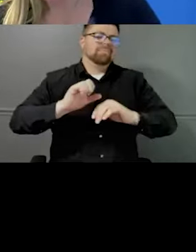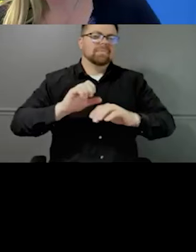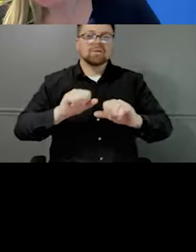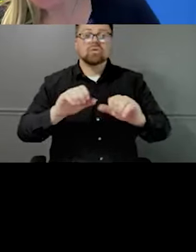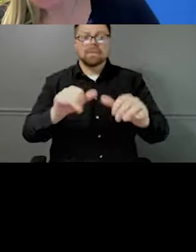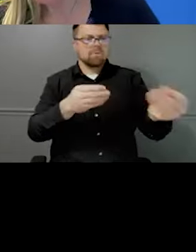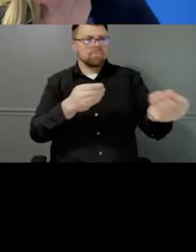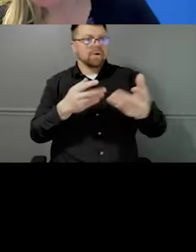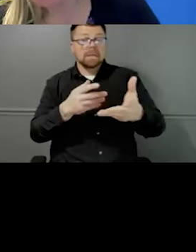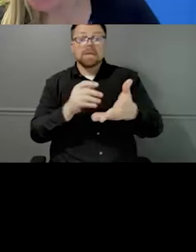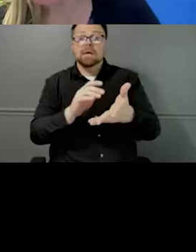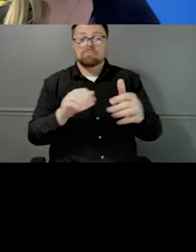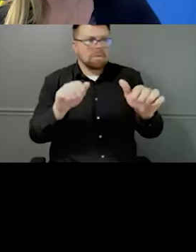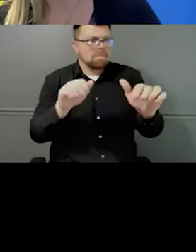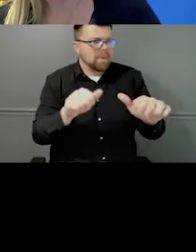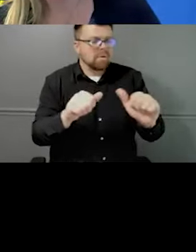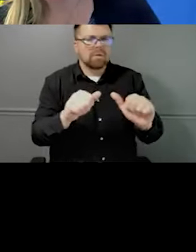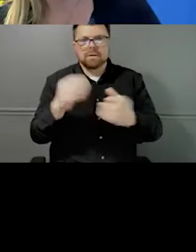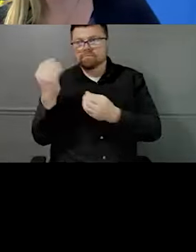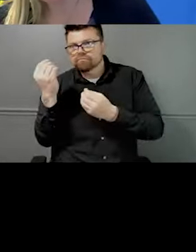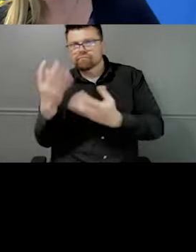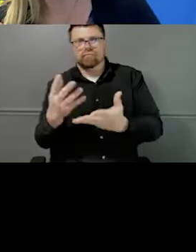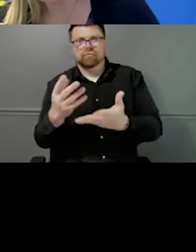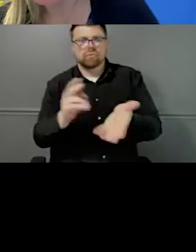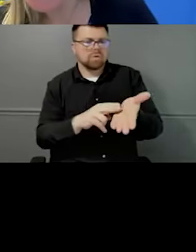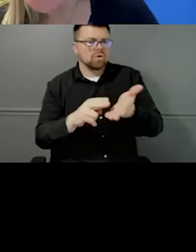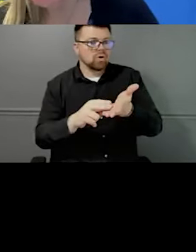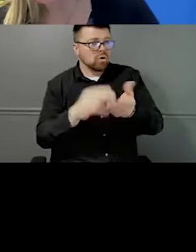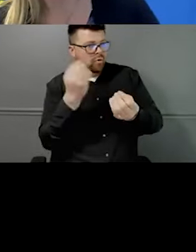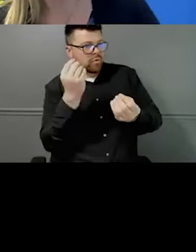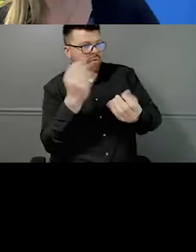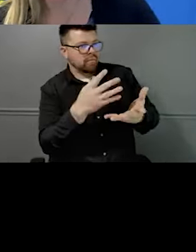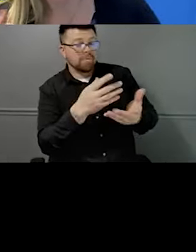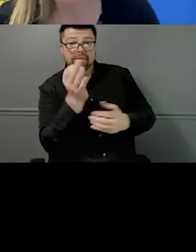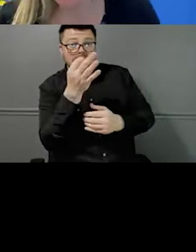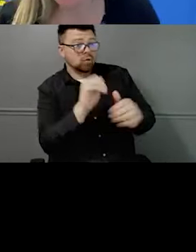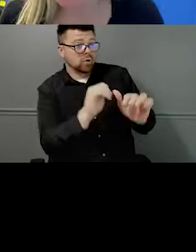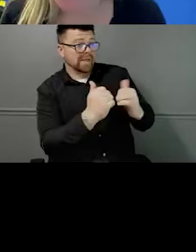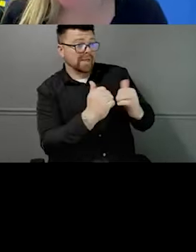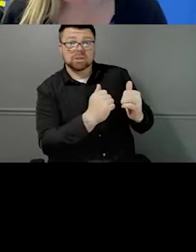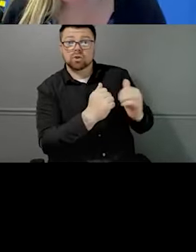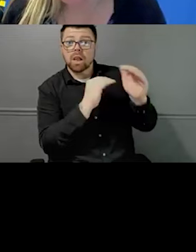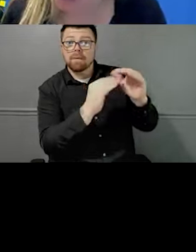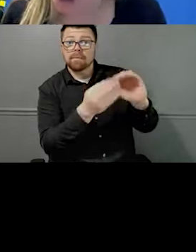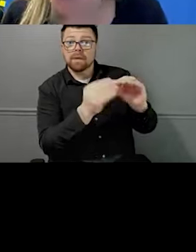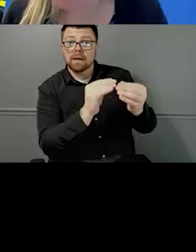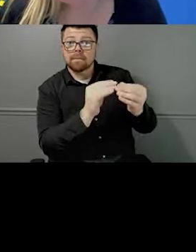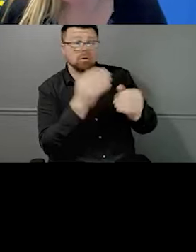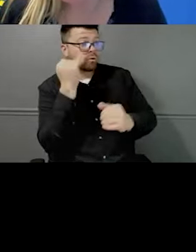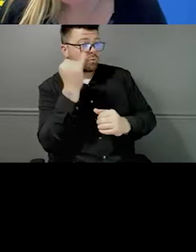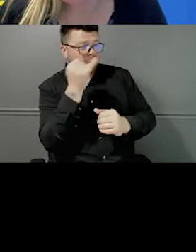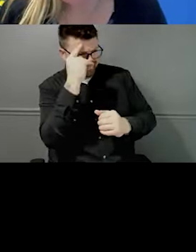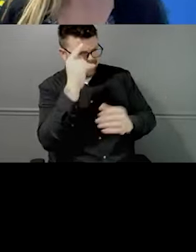this note to federal agencies to limit that number, if they chose to do so.